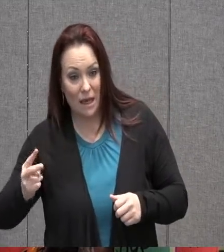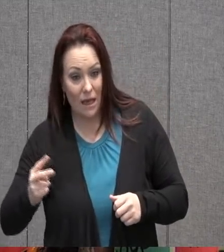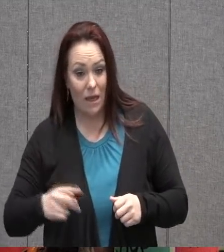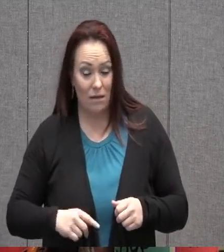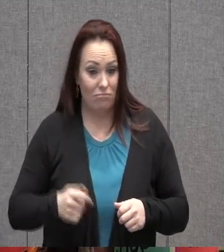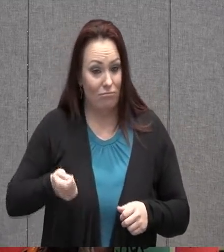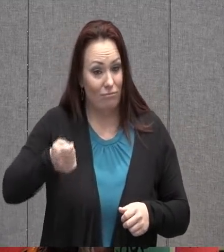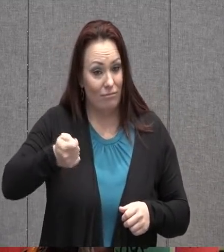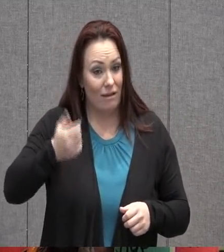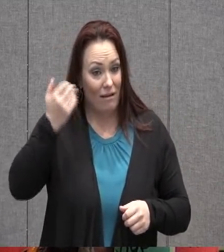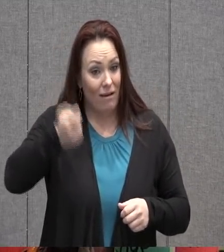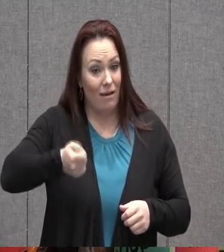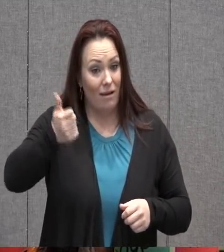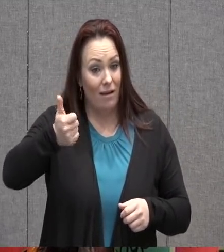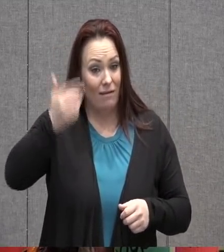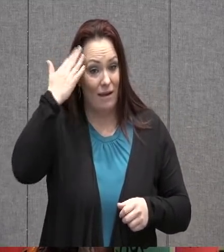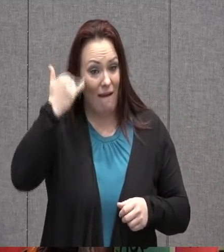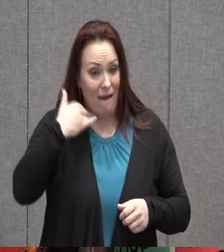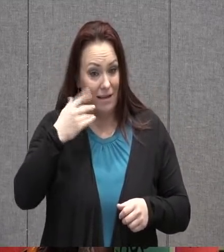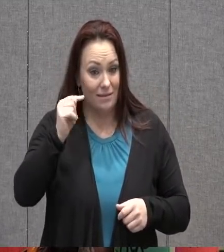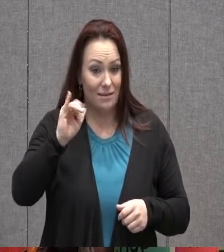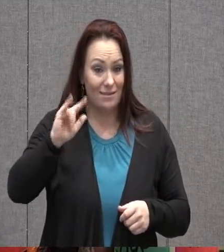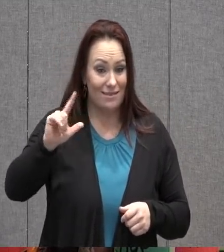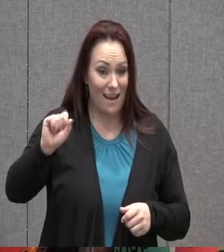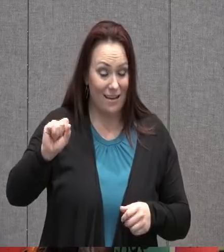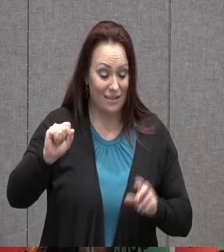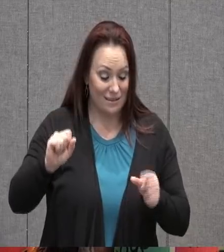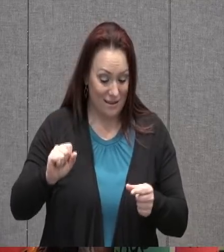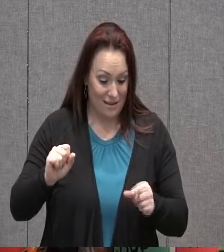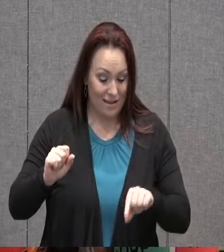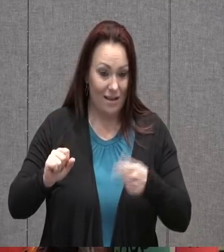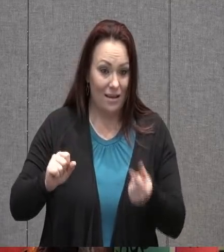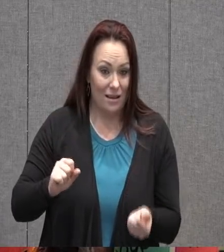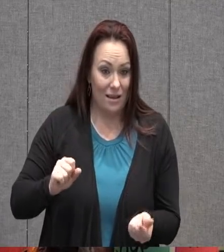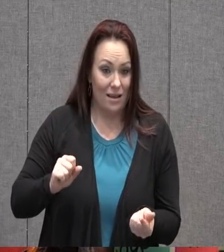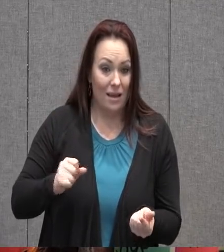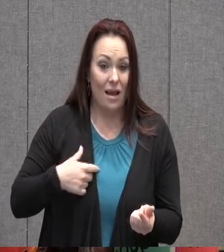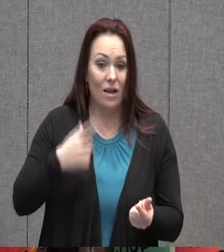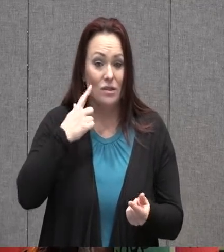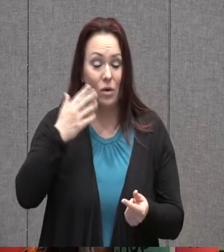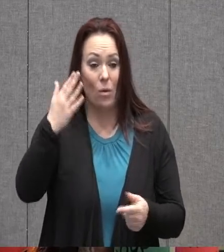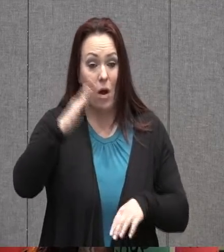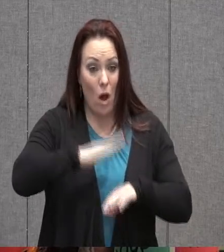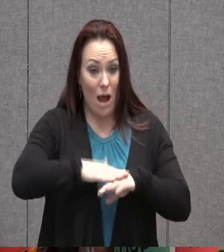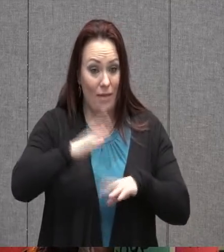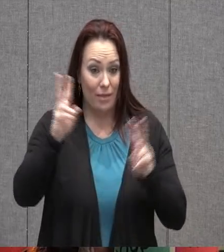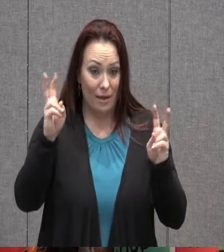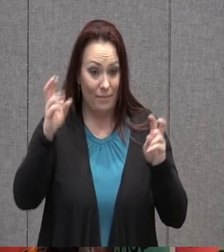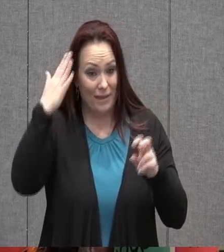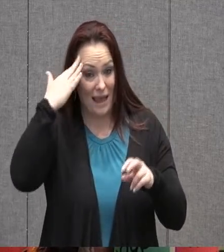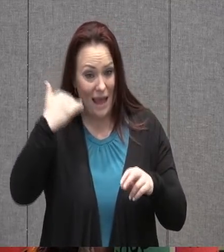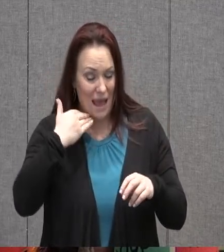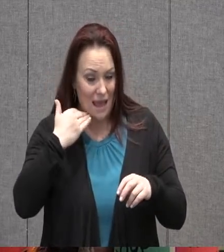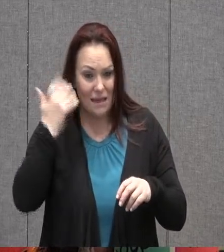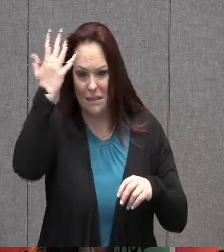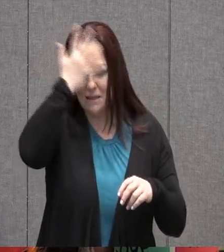So I noticed on this penny, on the head is a face. Do you know who that is?